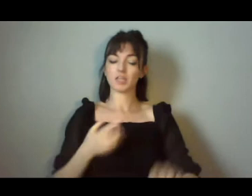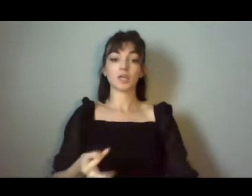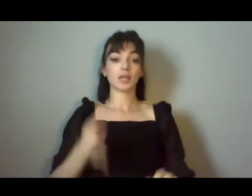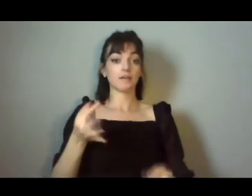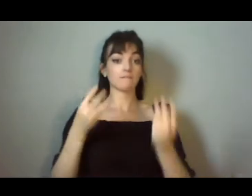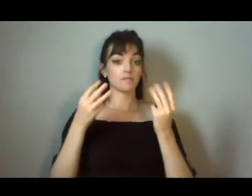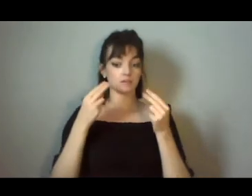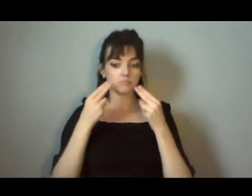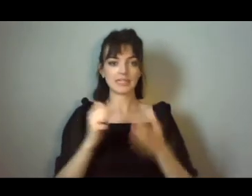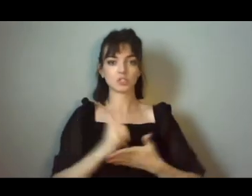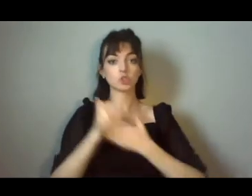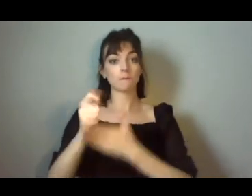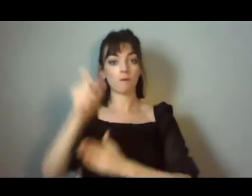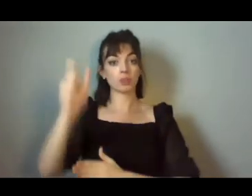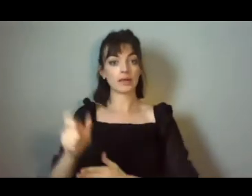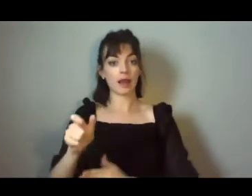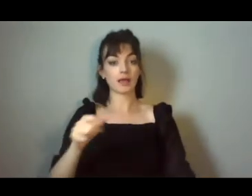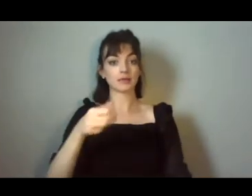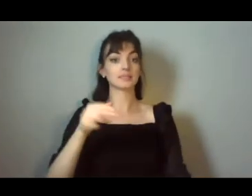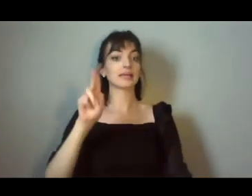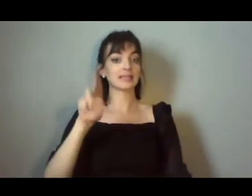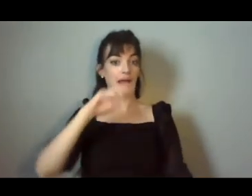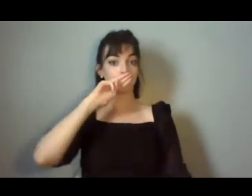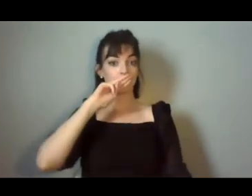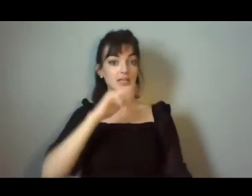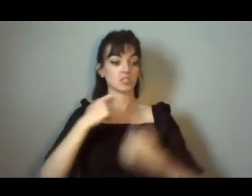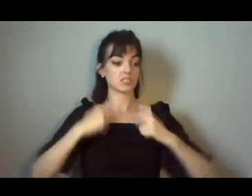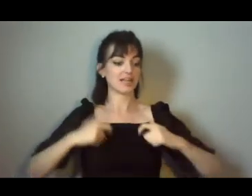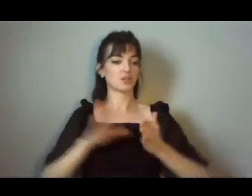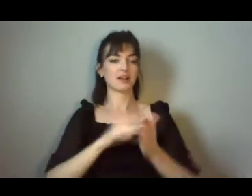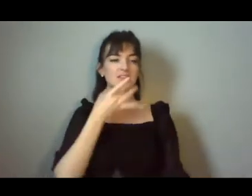may well have to engage with other professionals and have other professionals attend solicitor